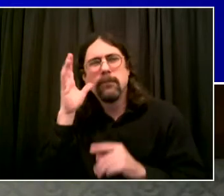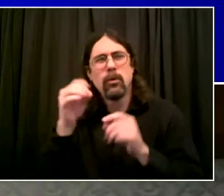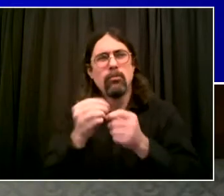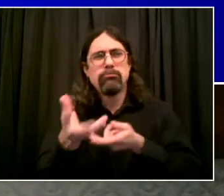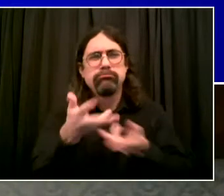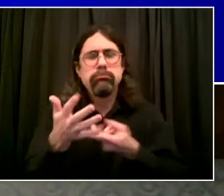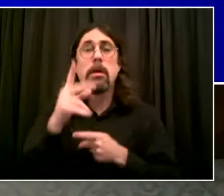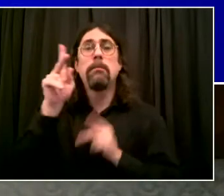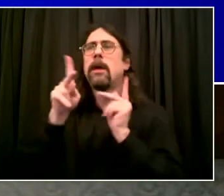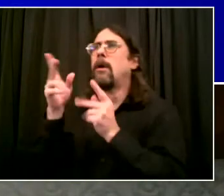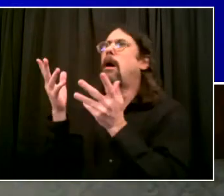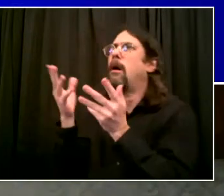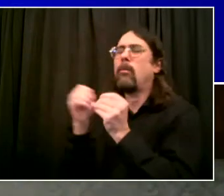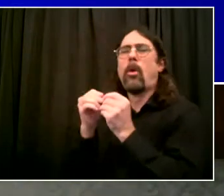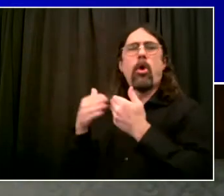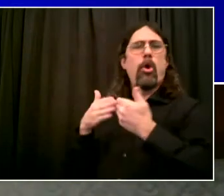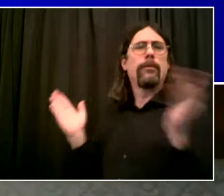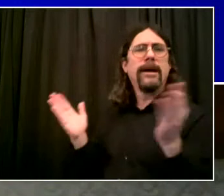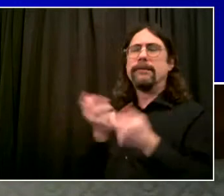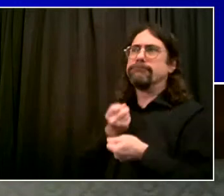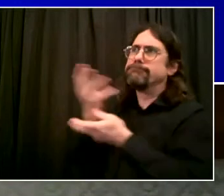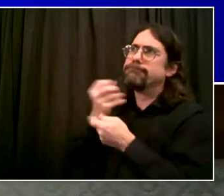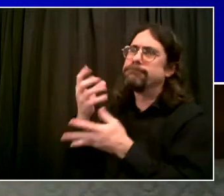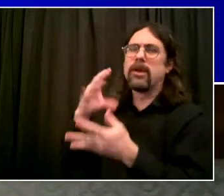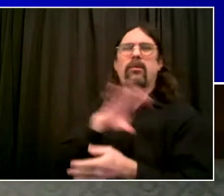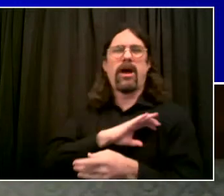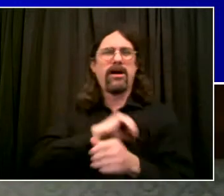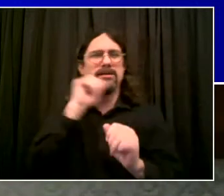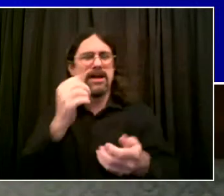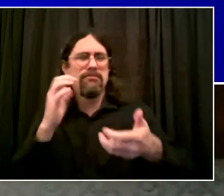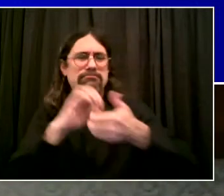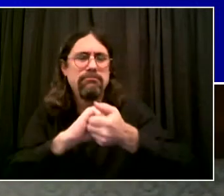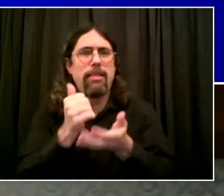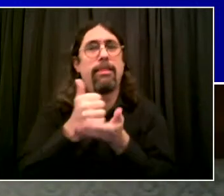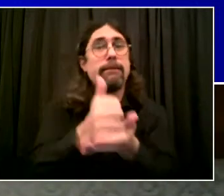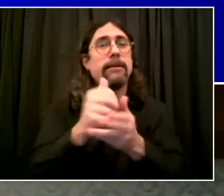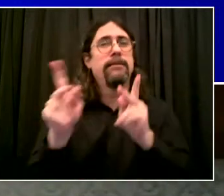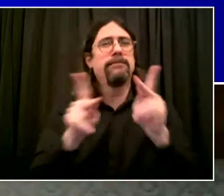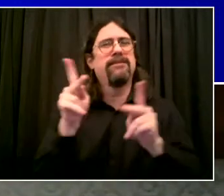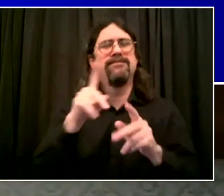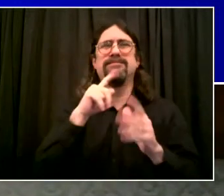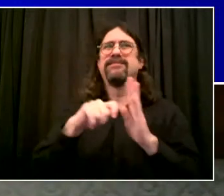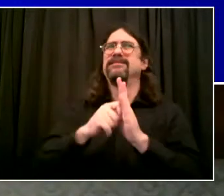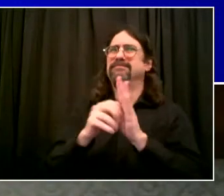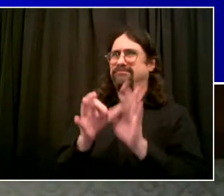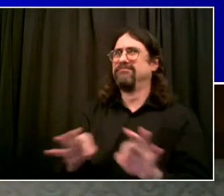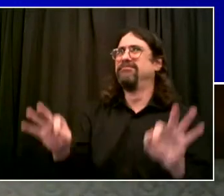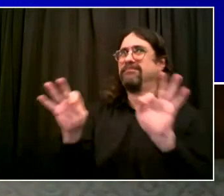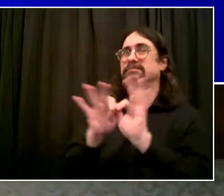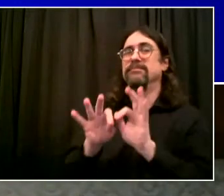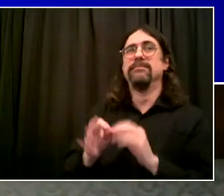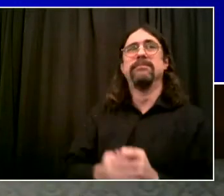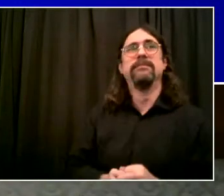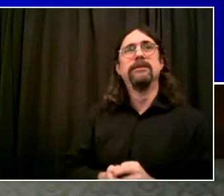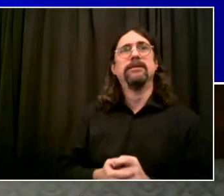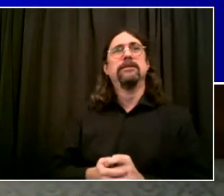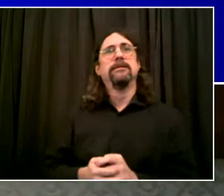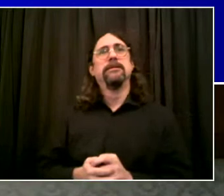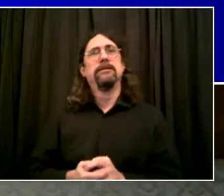THIS S S ITRTRUE ON AS IT EVER WAS. SADLY, I THINK WE HHEAV TAKEEN A